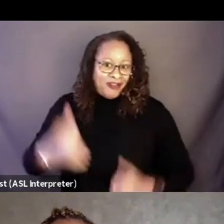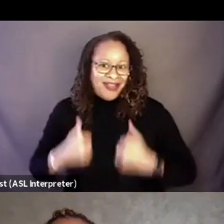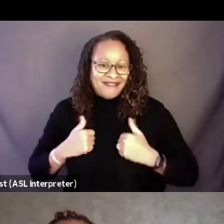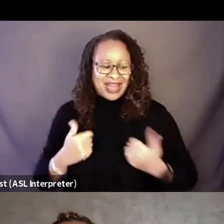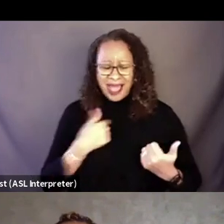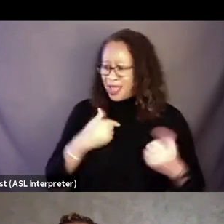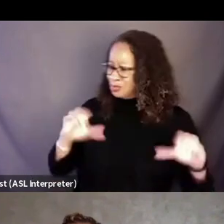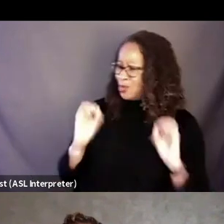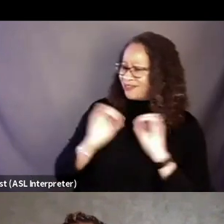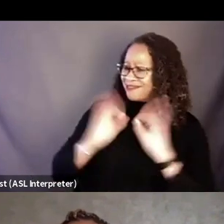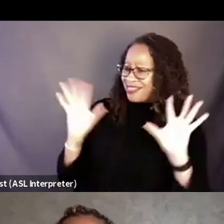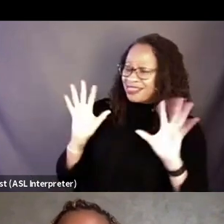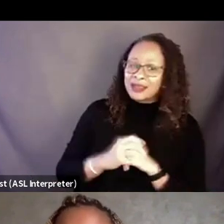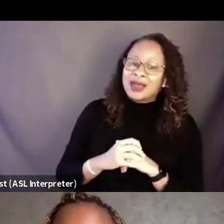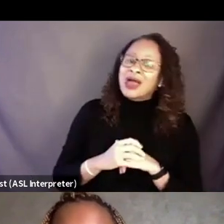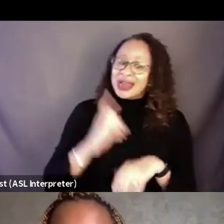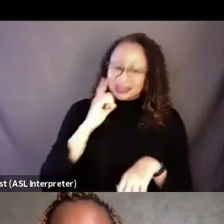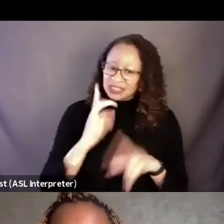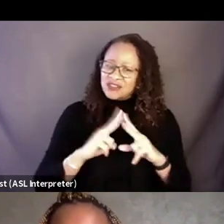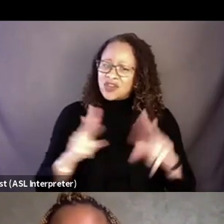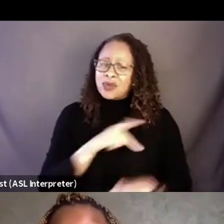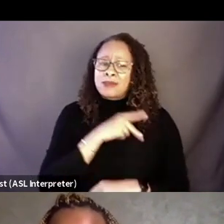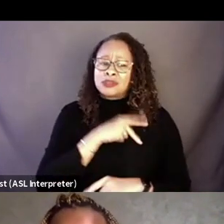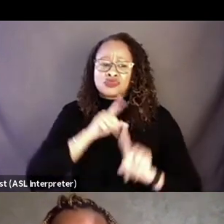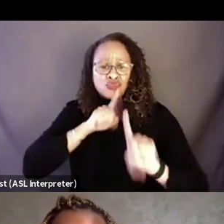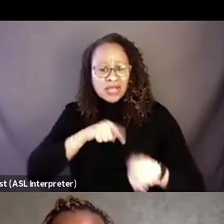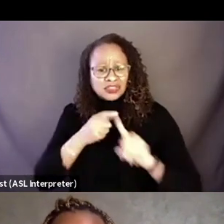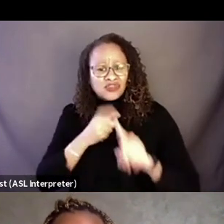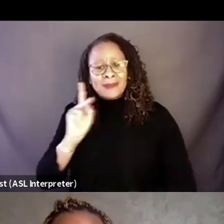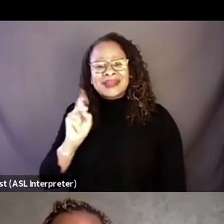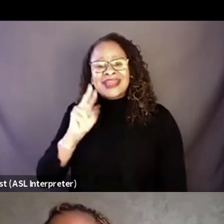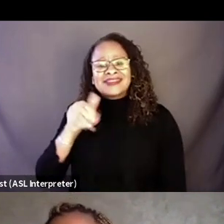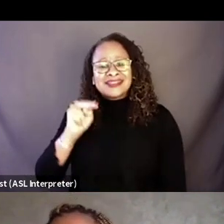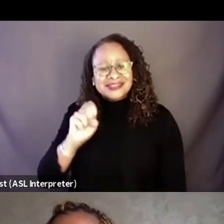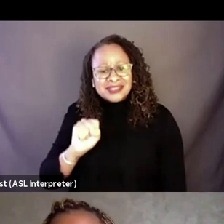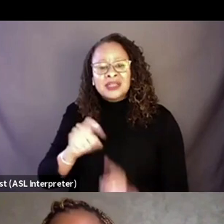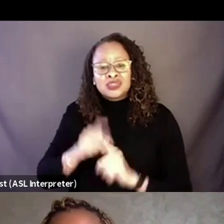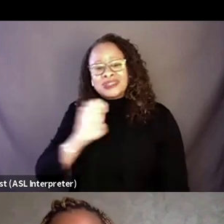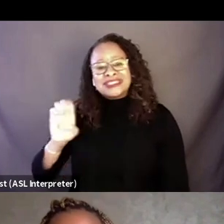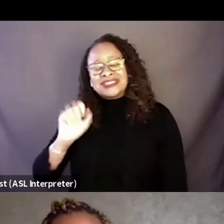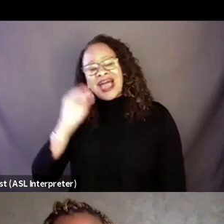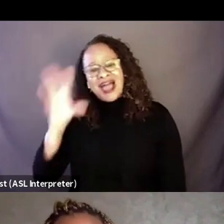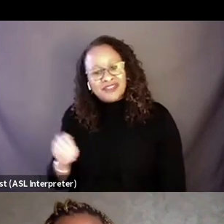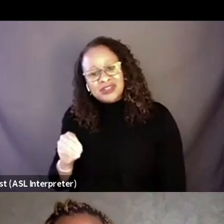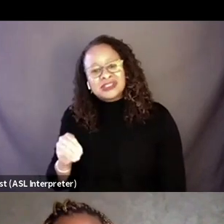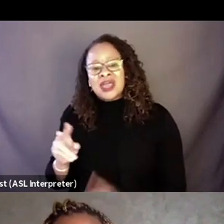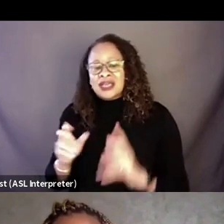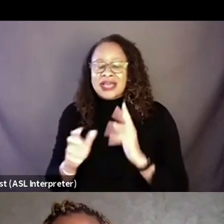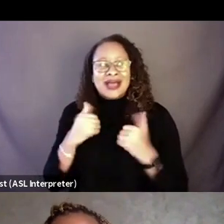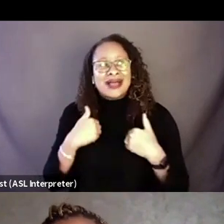So I think those really personal reactions from Kenyans from East Africans has been one of the most special, I think things